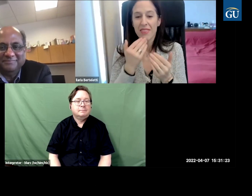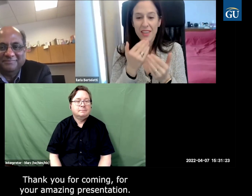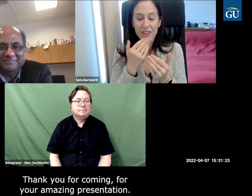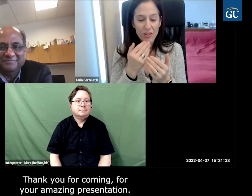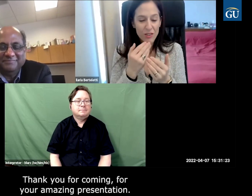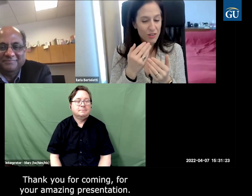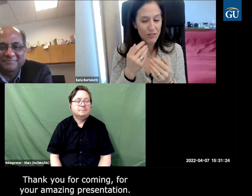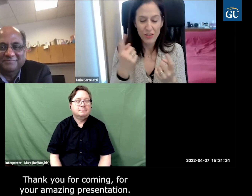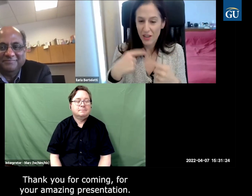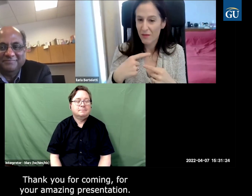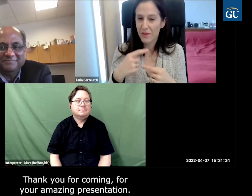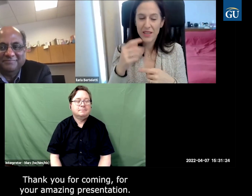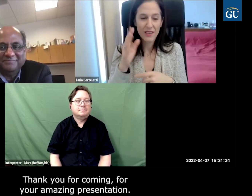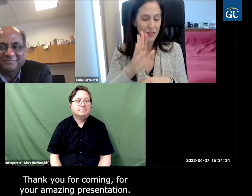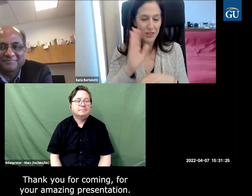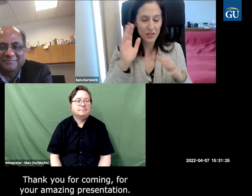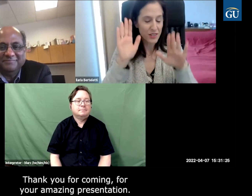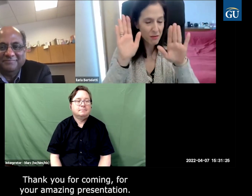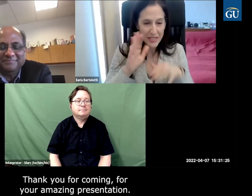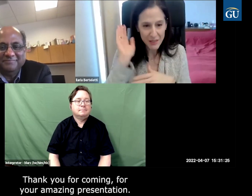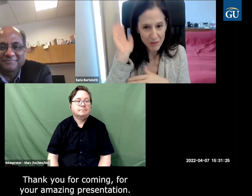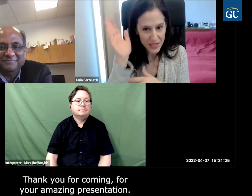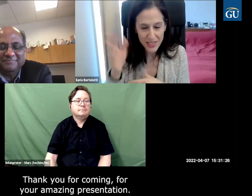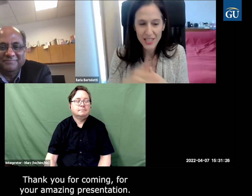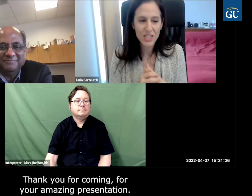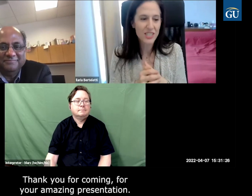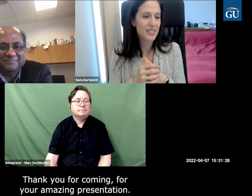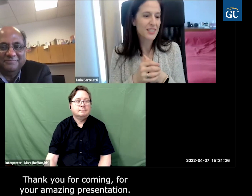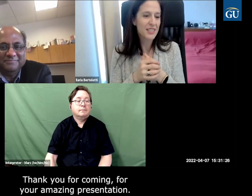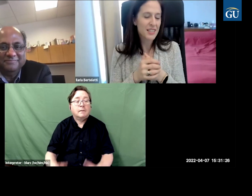thank you for coming for your amazing